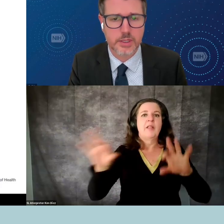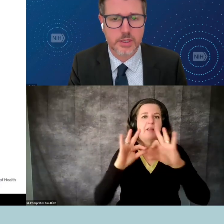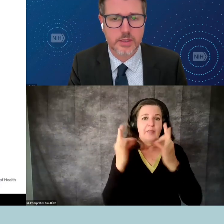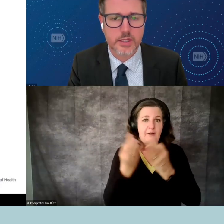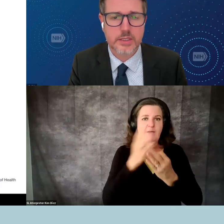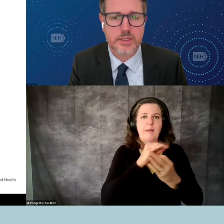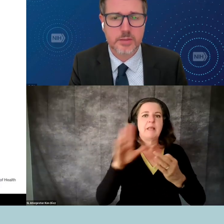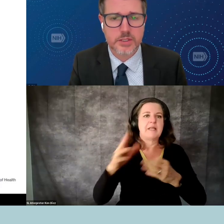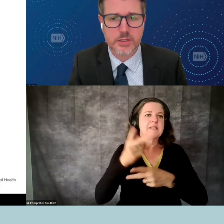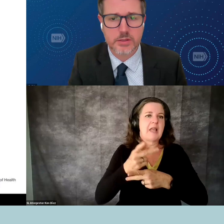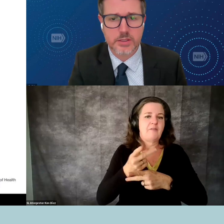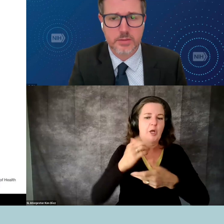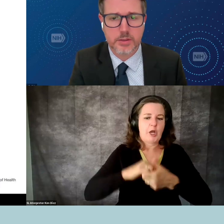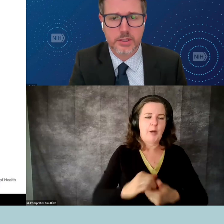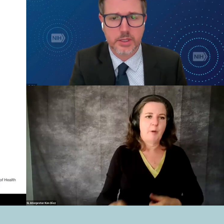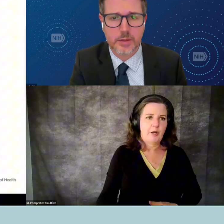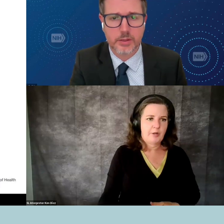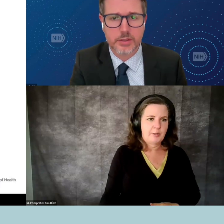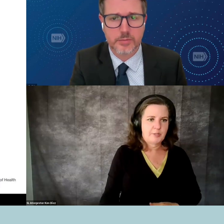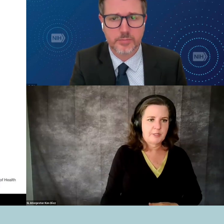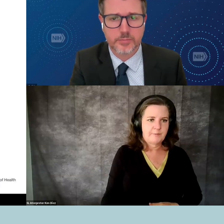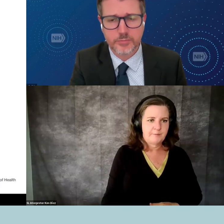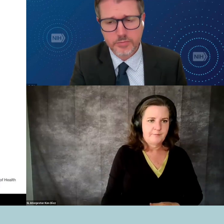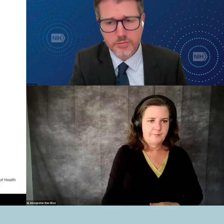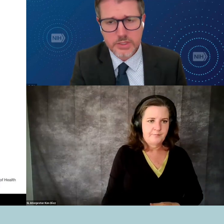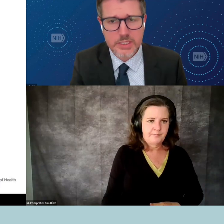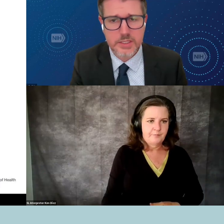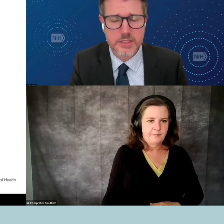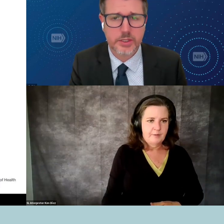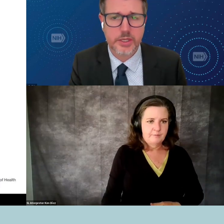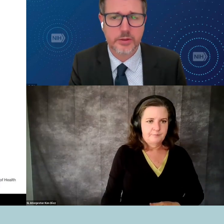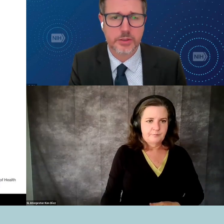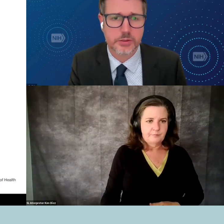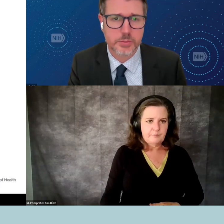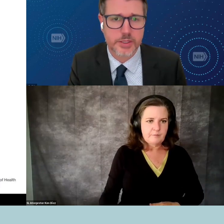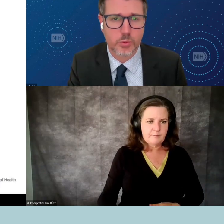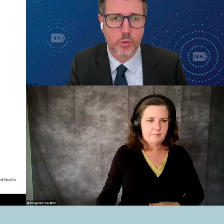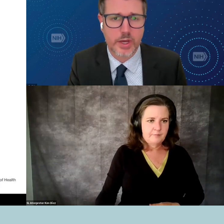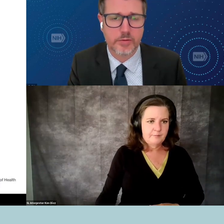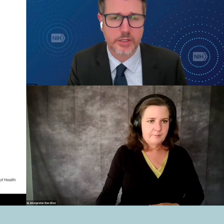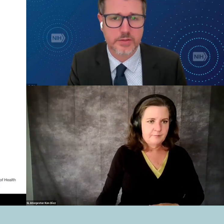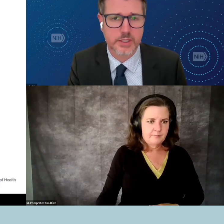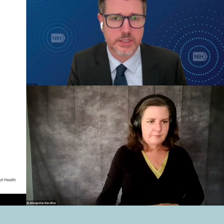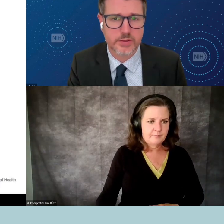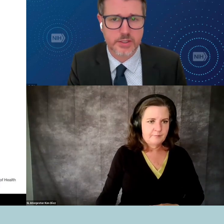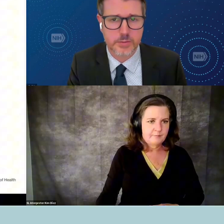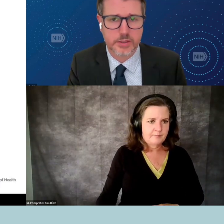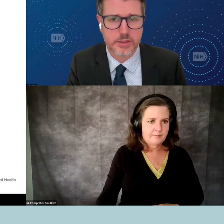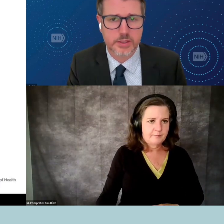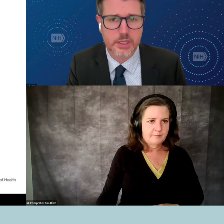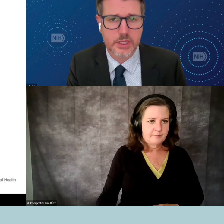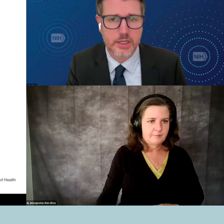The next theme is interdisciplinary collaboration. Disability health research spans a wide range of scientific disciplines.